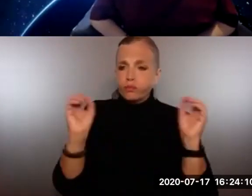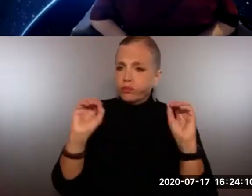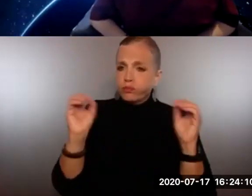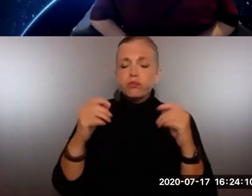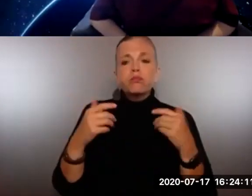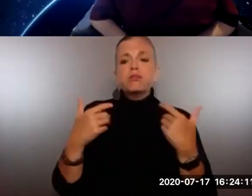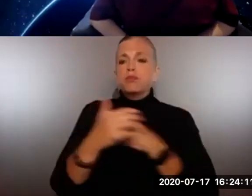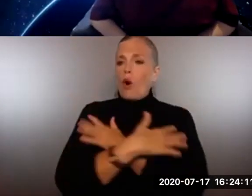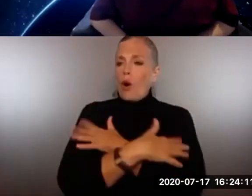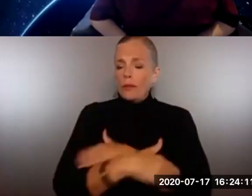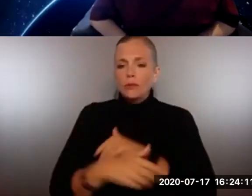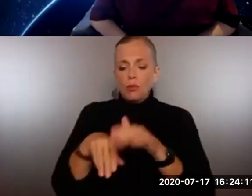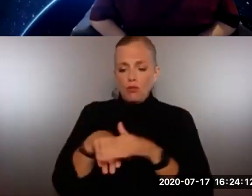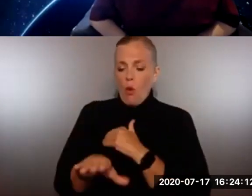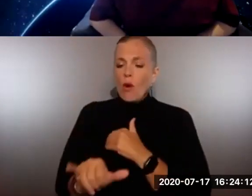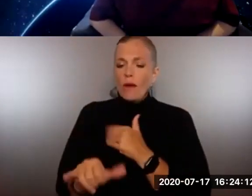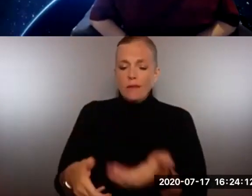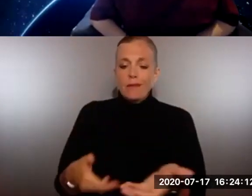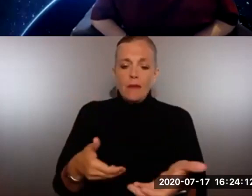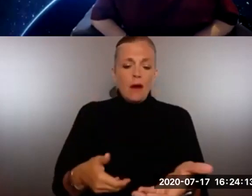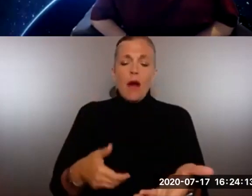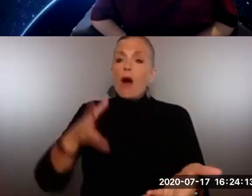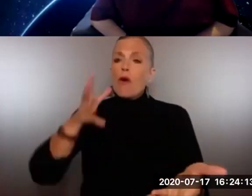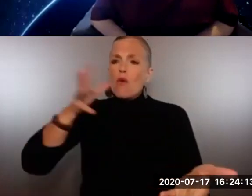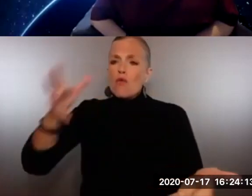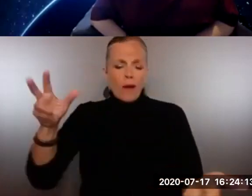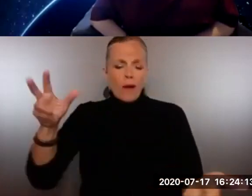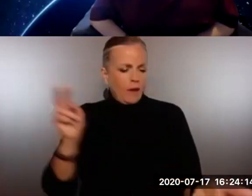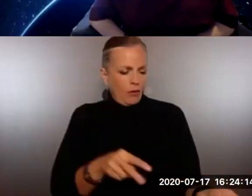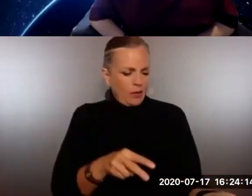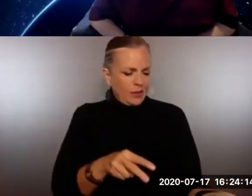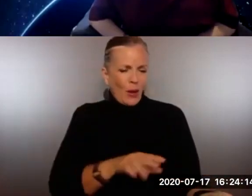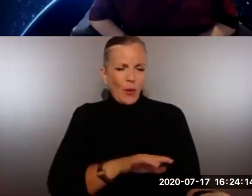directed the mother not to feed the child.